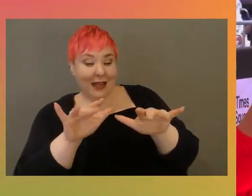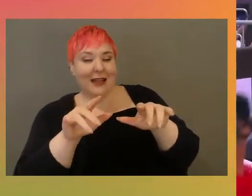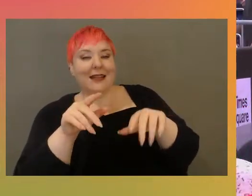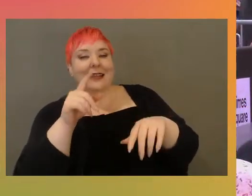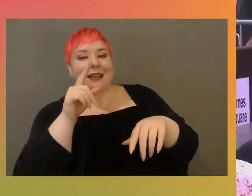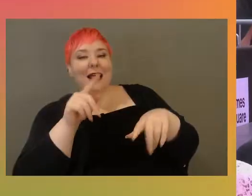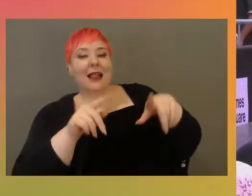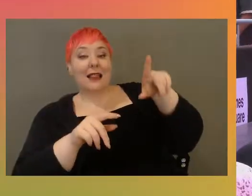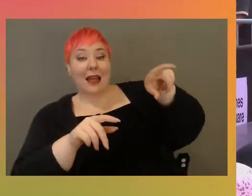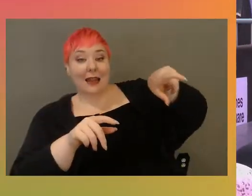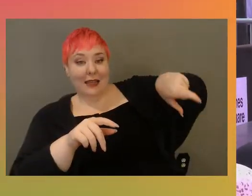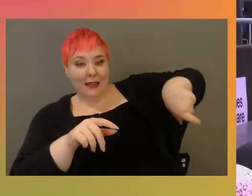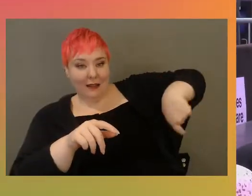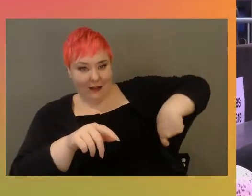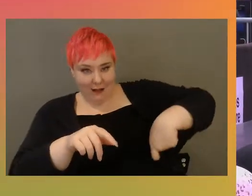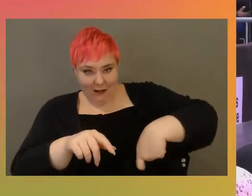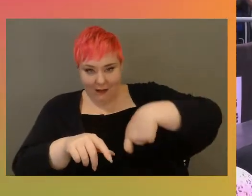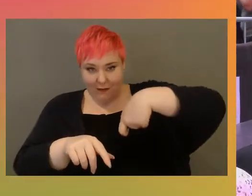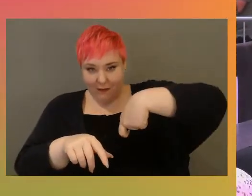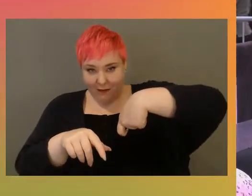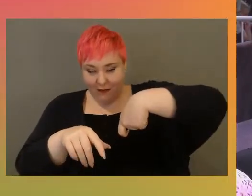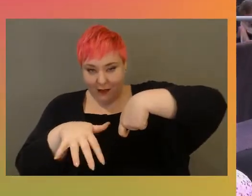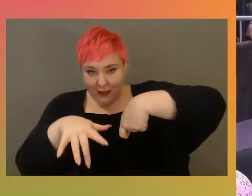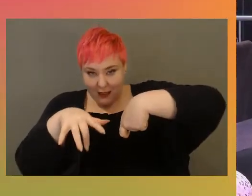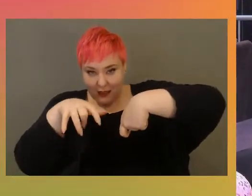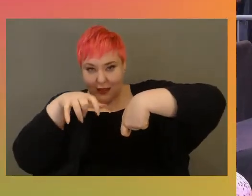YOUR RIGHT TO BE TOES.